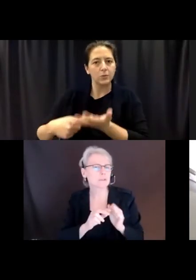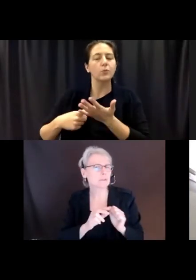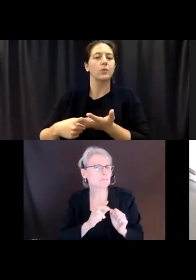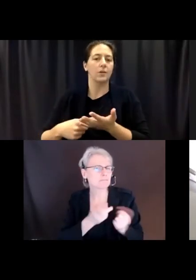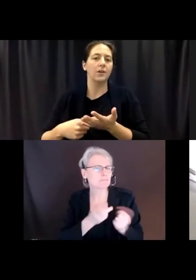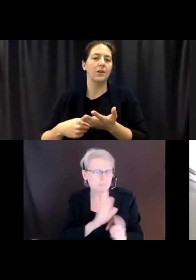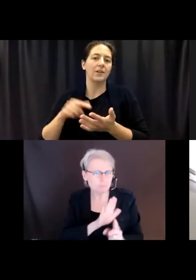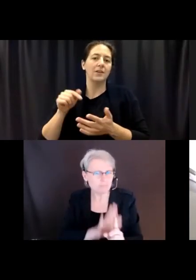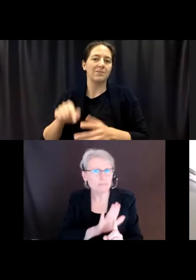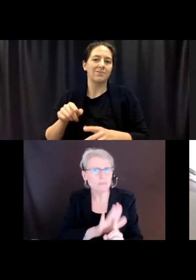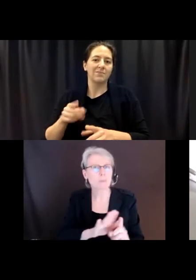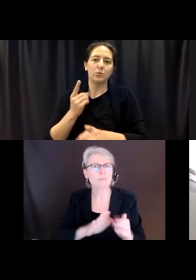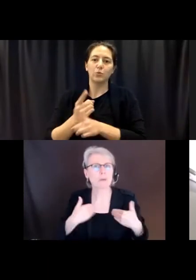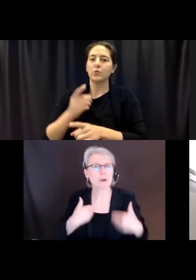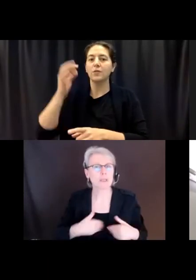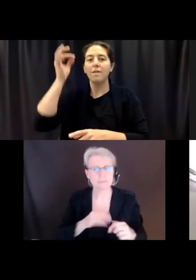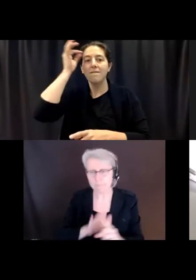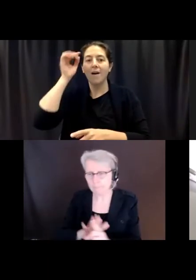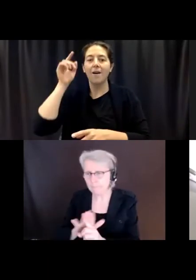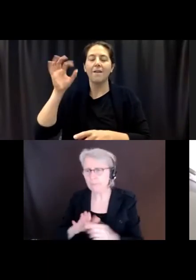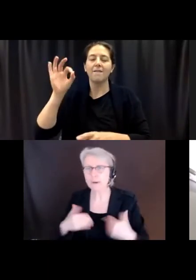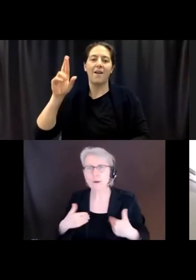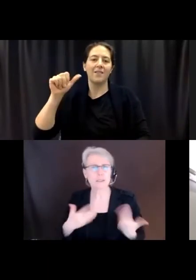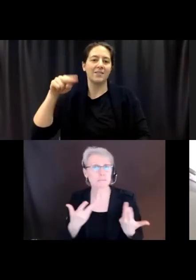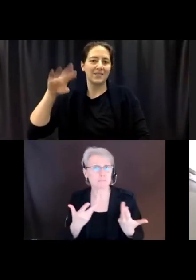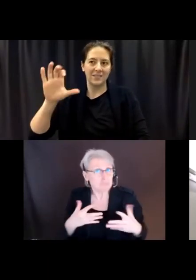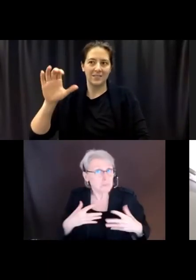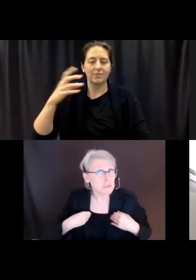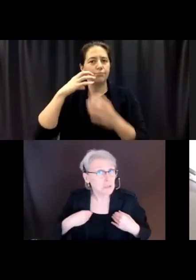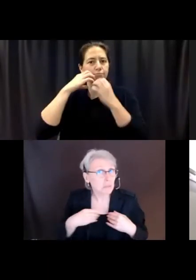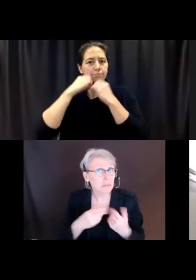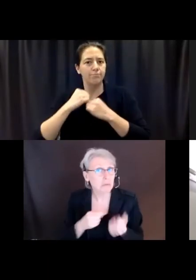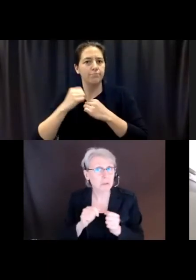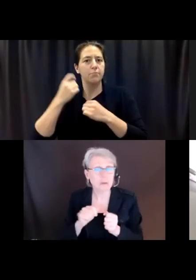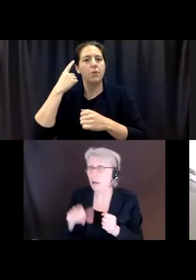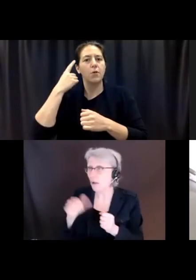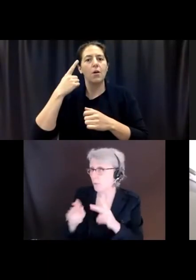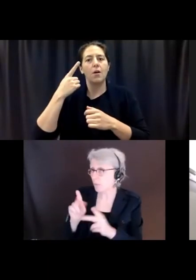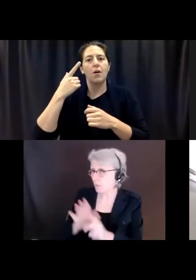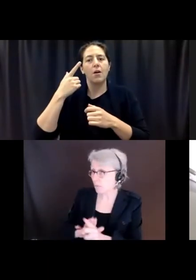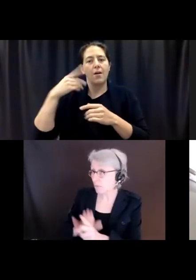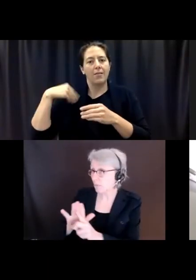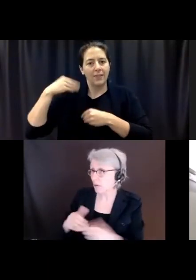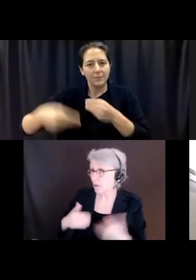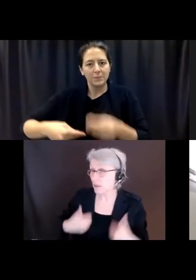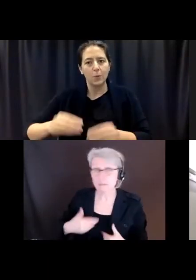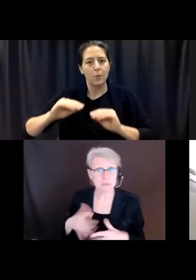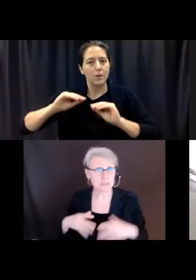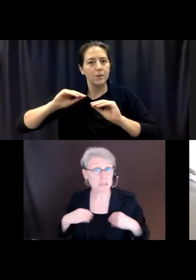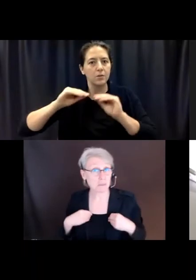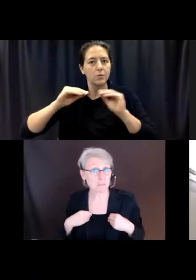THIS IS SOMETHING THAT WAS ALSO IMPORTANT FOR FRANCE, THE IDEA OF SHARING, OF MAKING